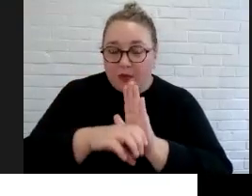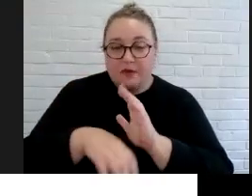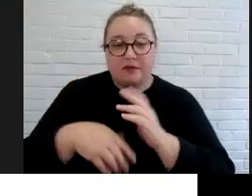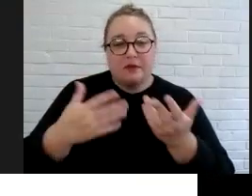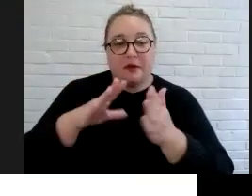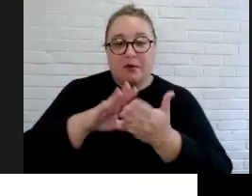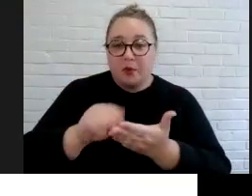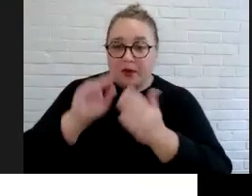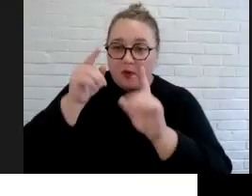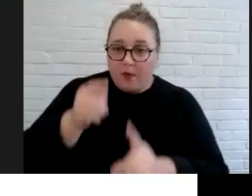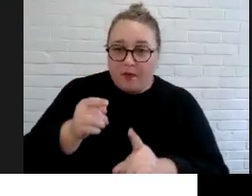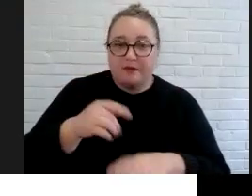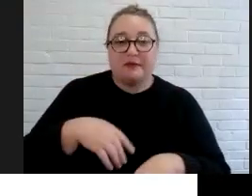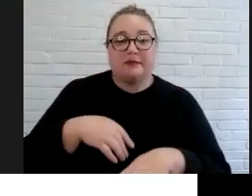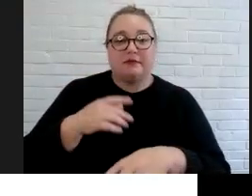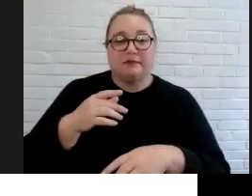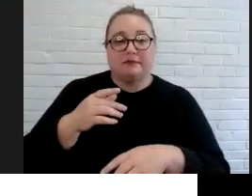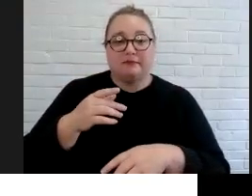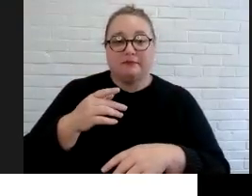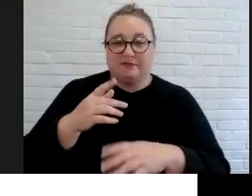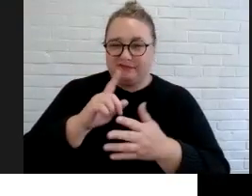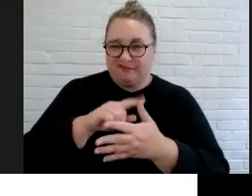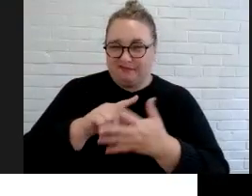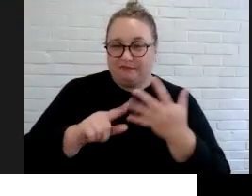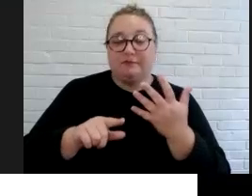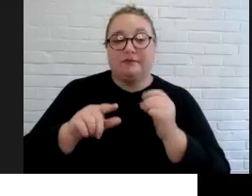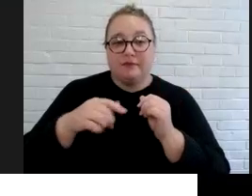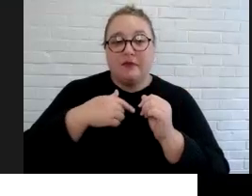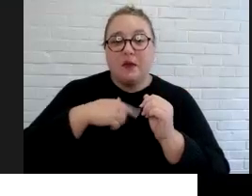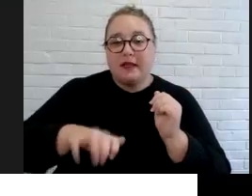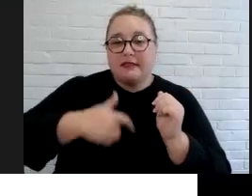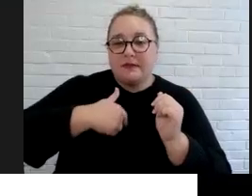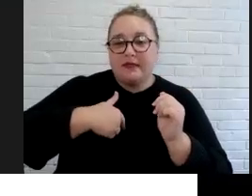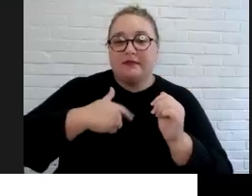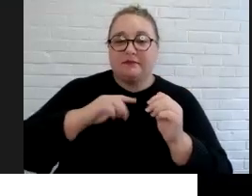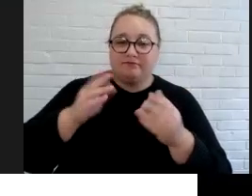And so that's for me facilitating a discussion. And I'm plan to go in and respond to each individual one